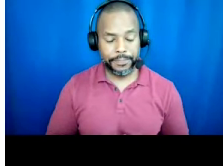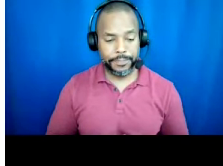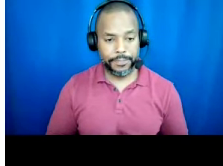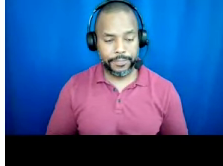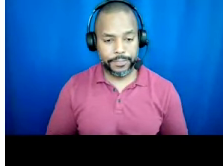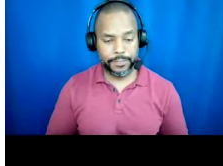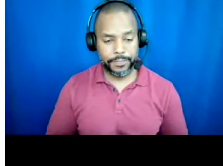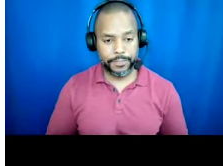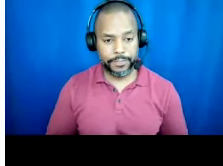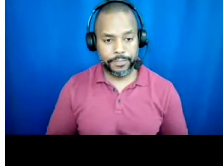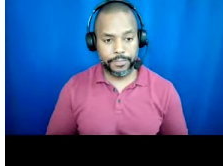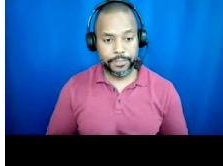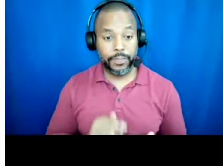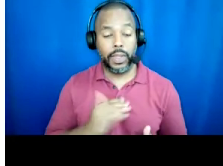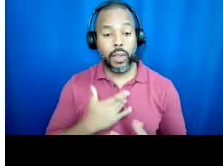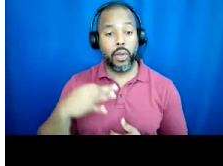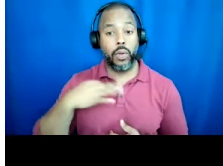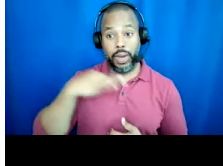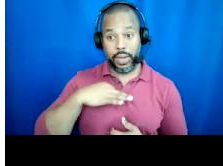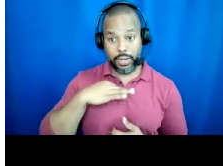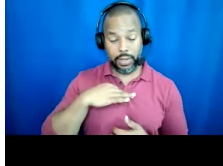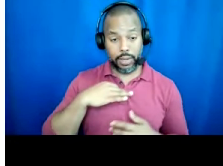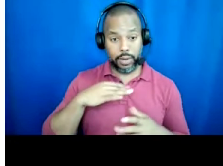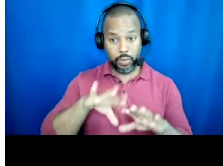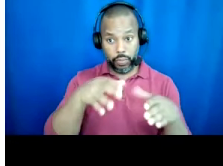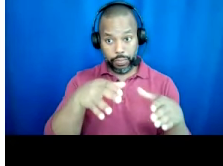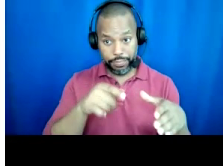accrediting body, of course, is that we have a plan.